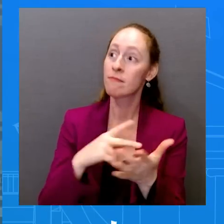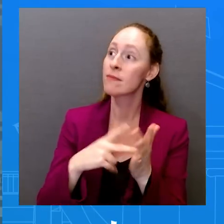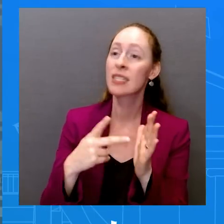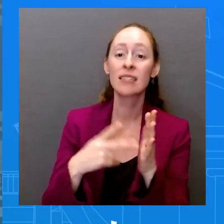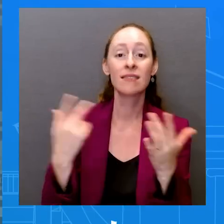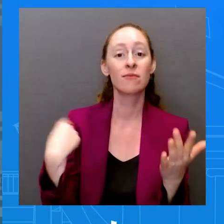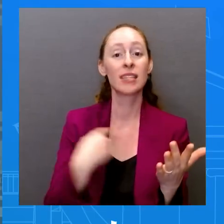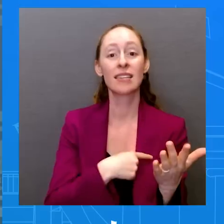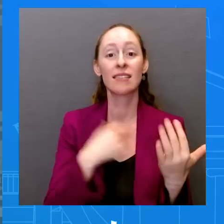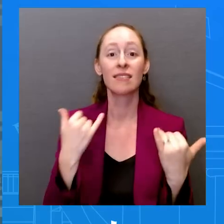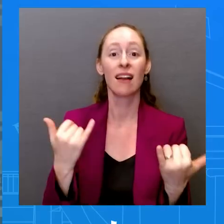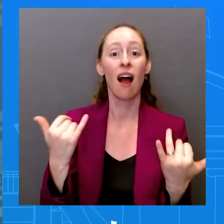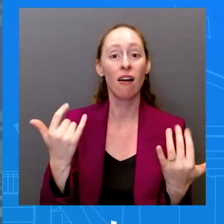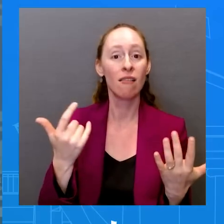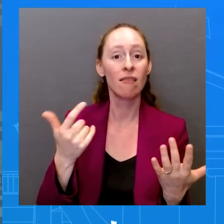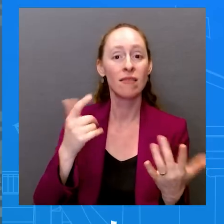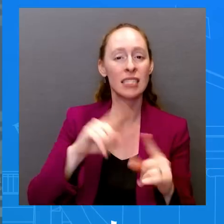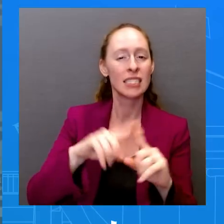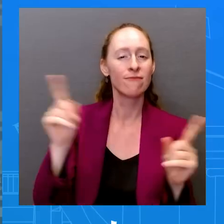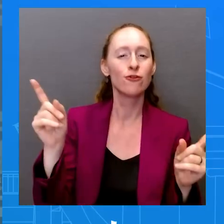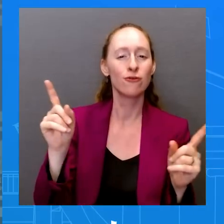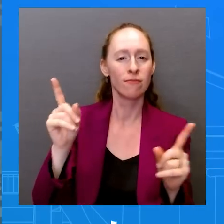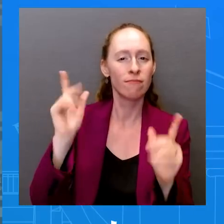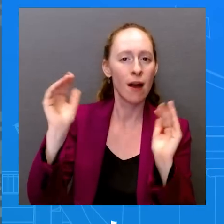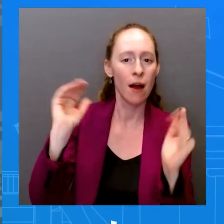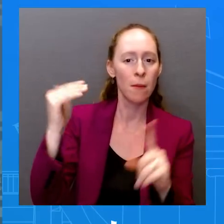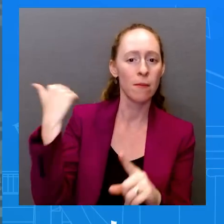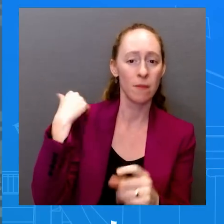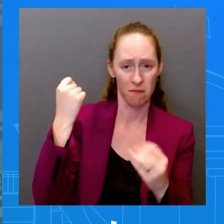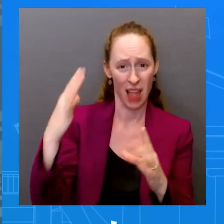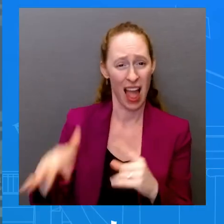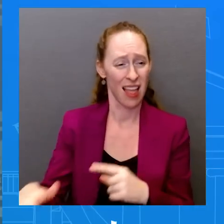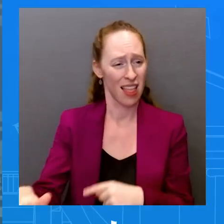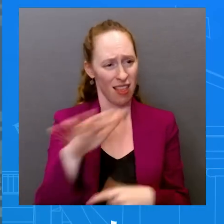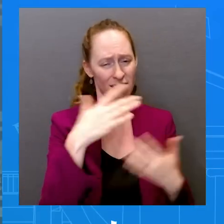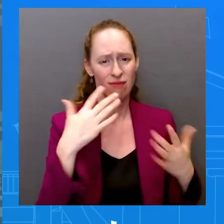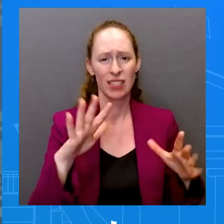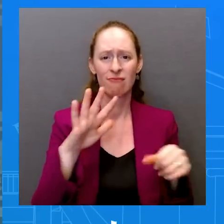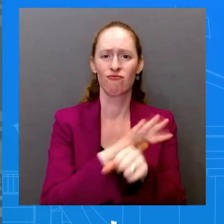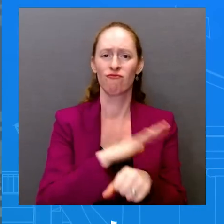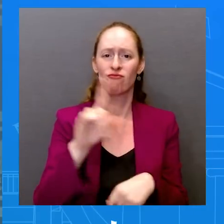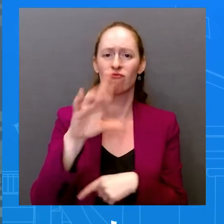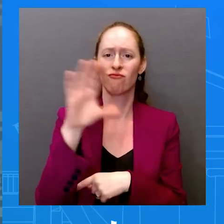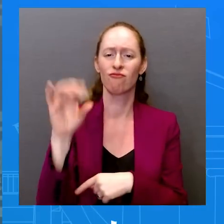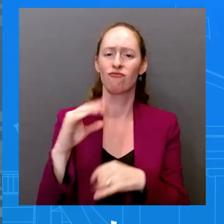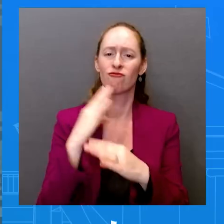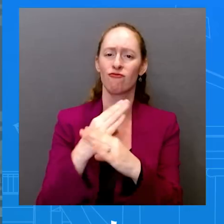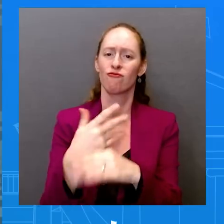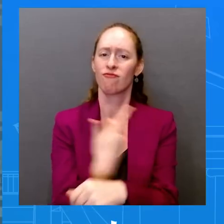our nation's health experts are recommending that you get the updated COVID vaccine once a year.